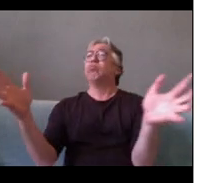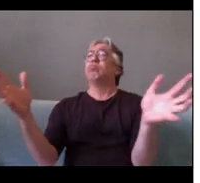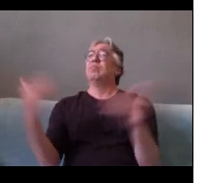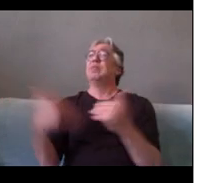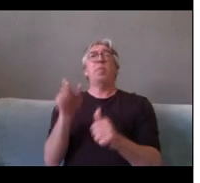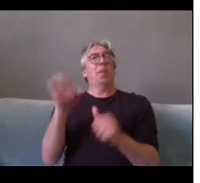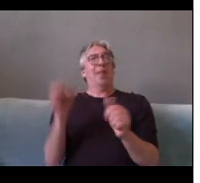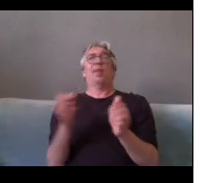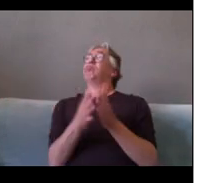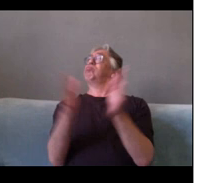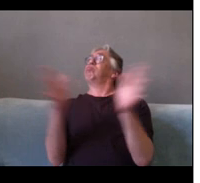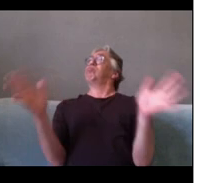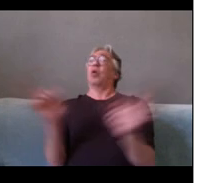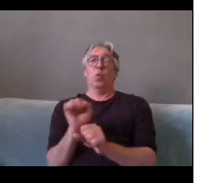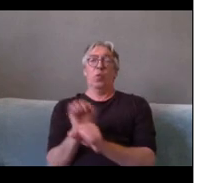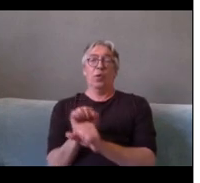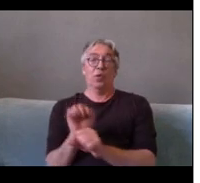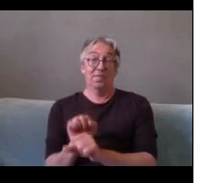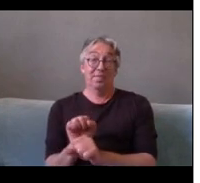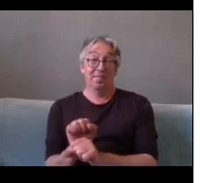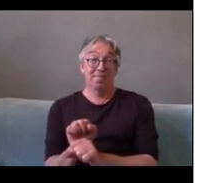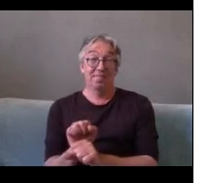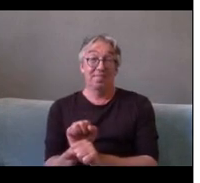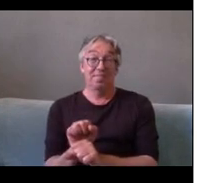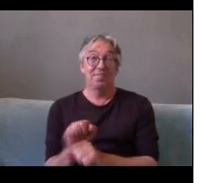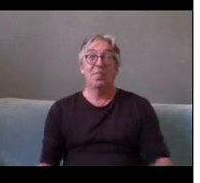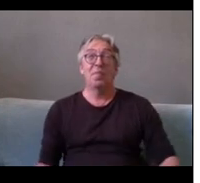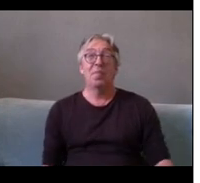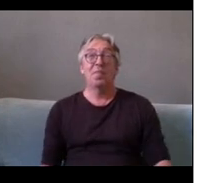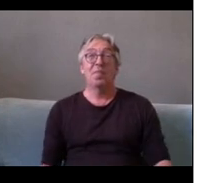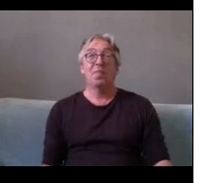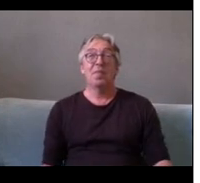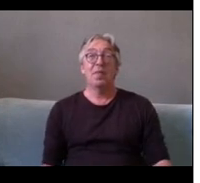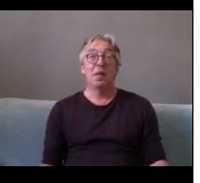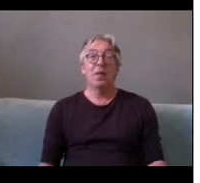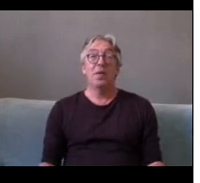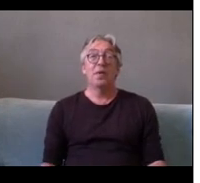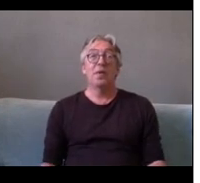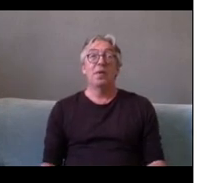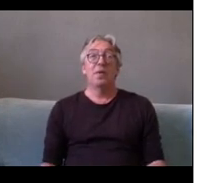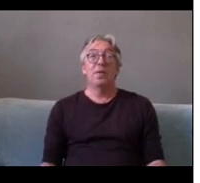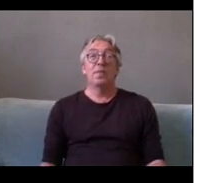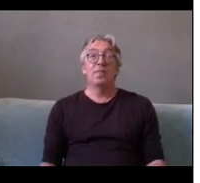However, to achieve this goal there is a need for statistical data